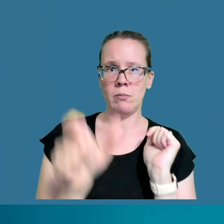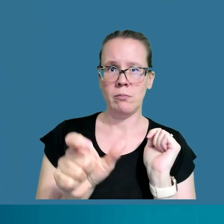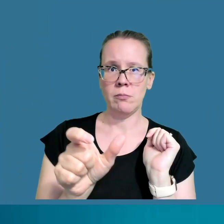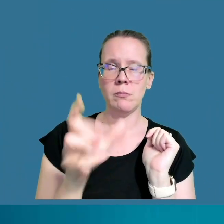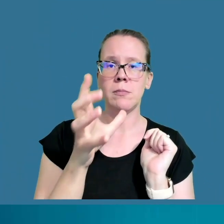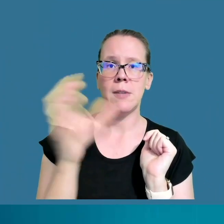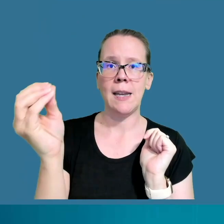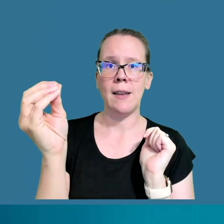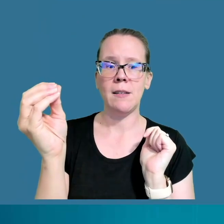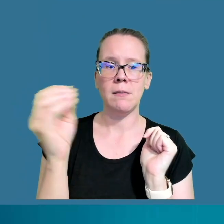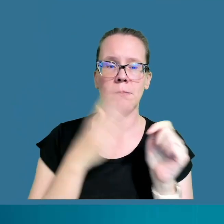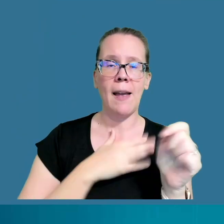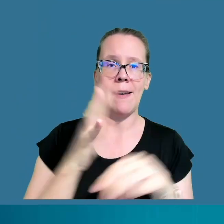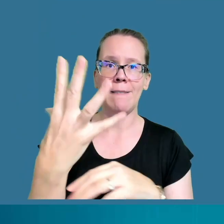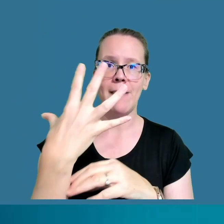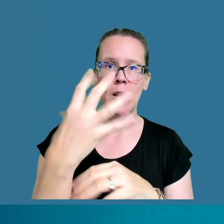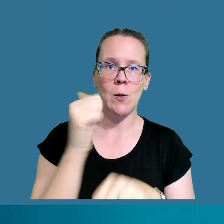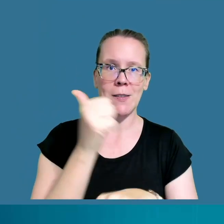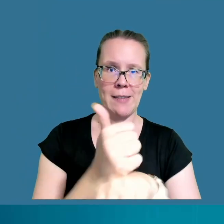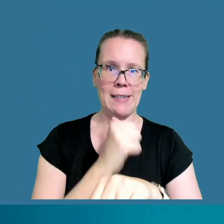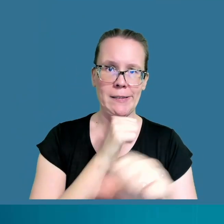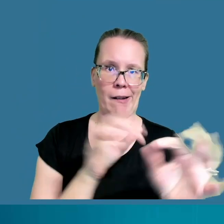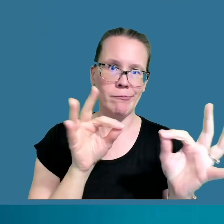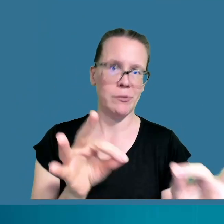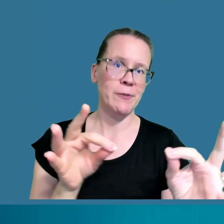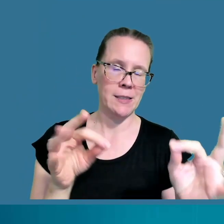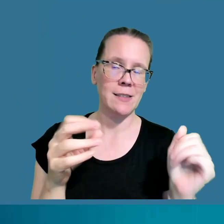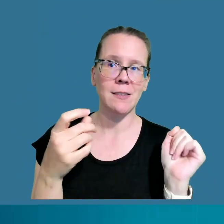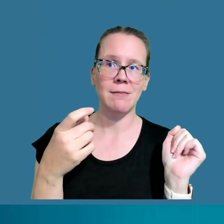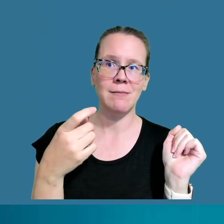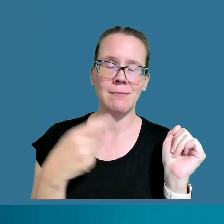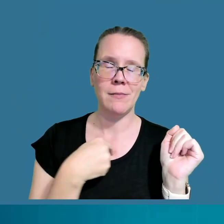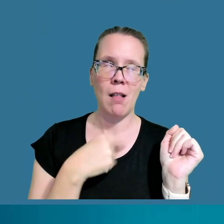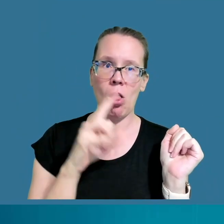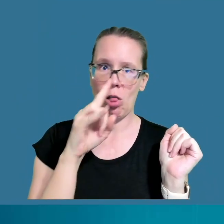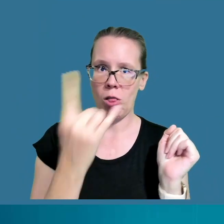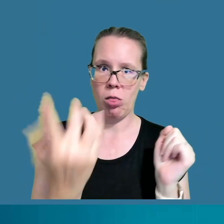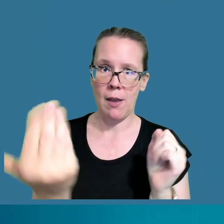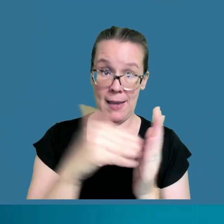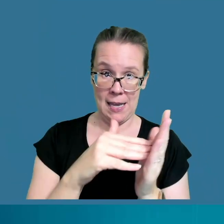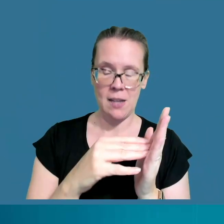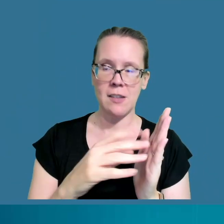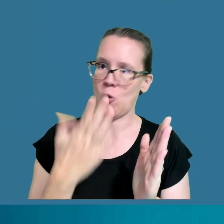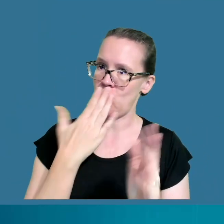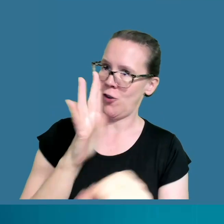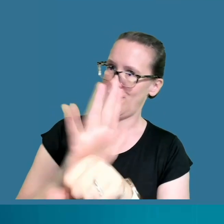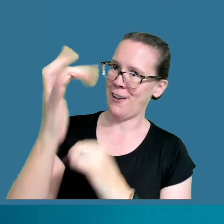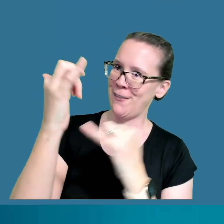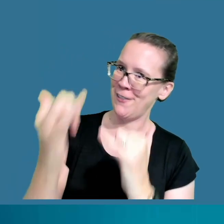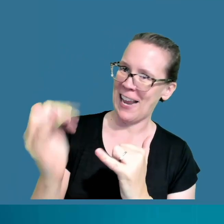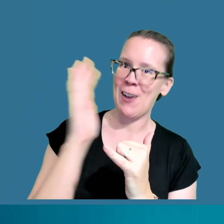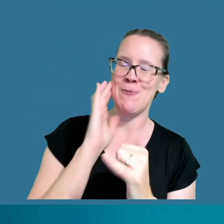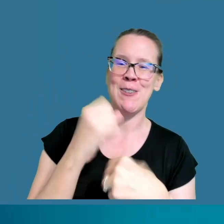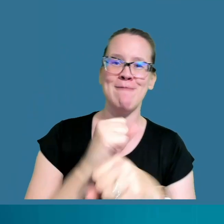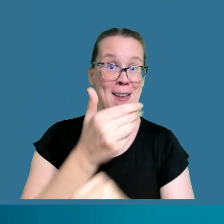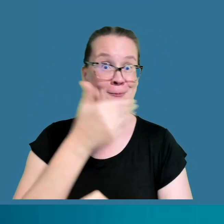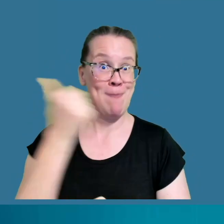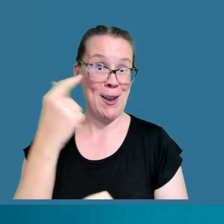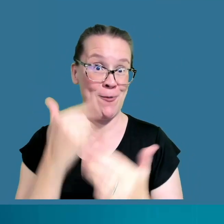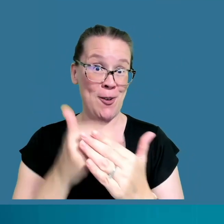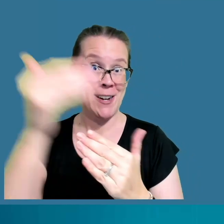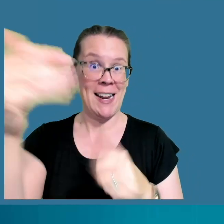quality is not great. I was trying to film it in a vertical format, and the settings that I created